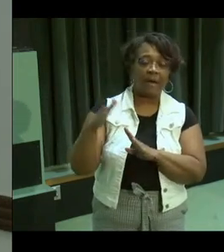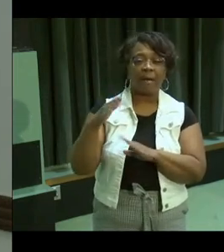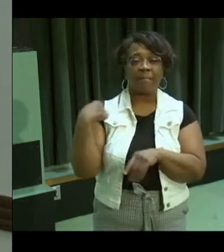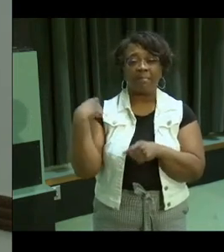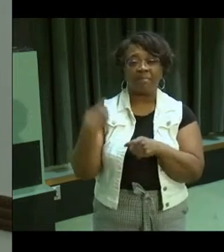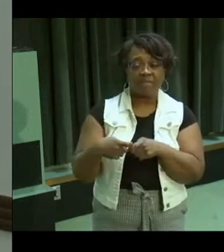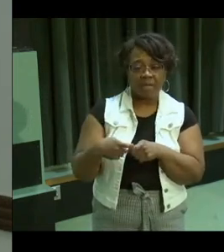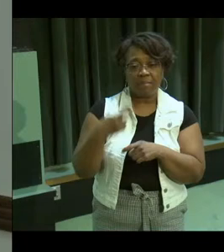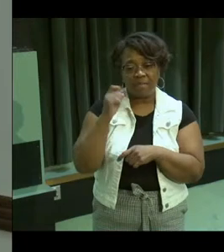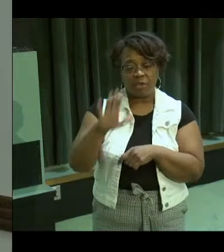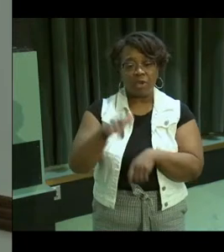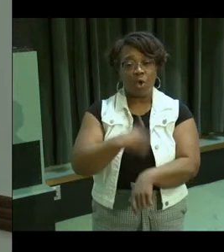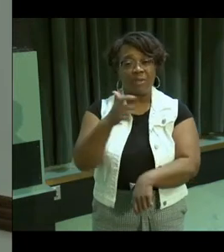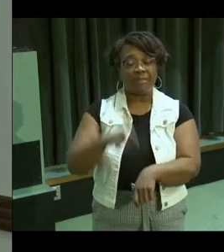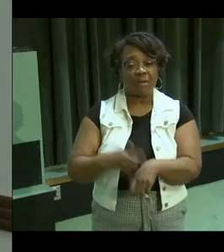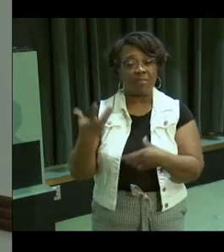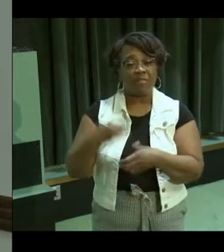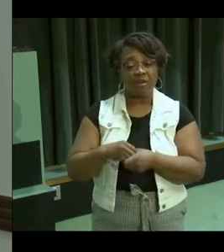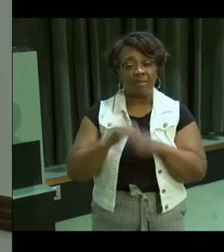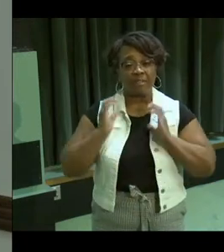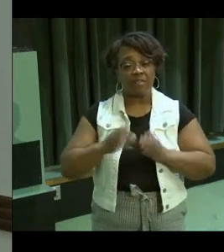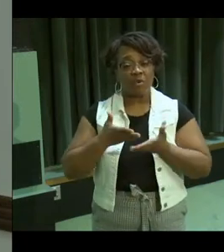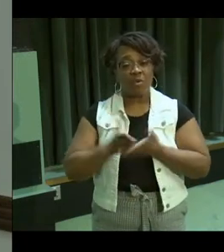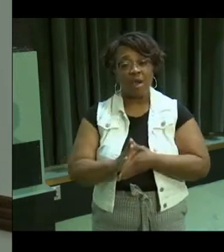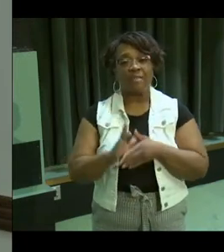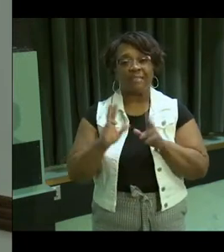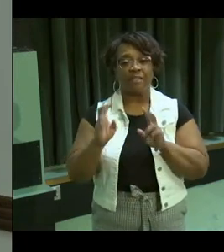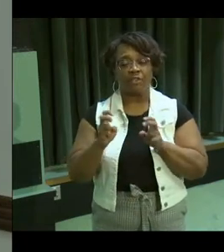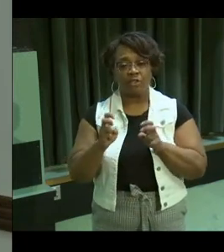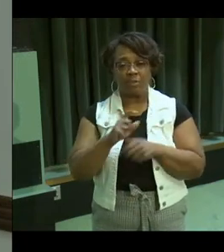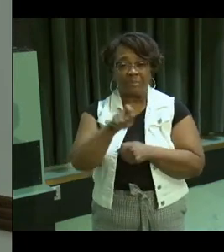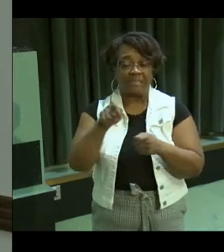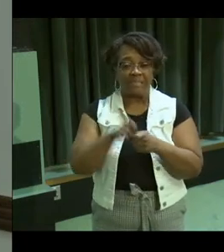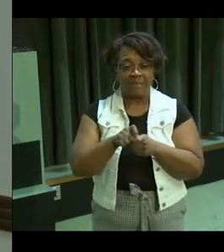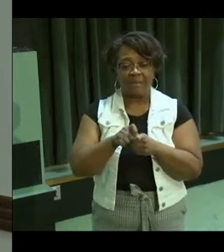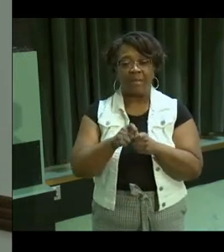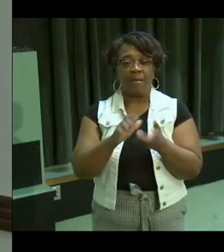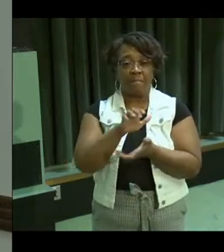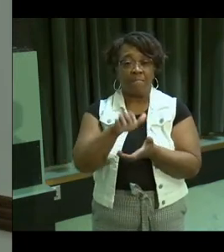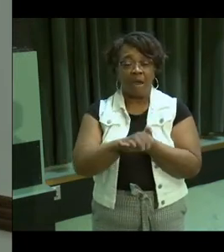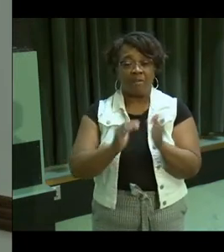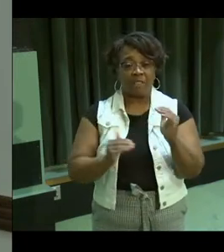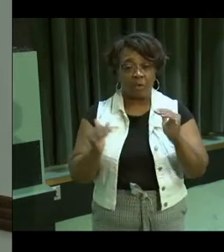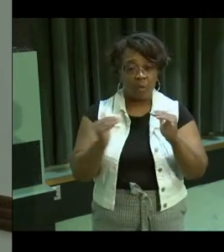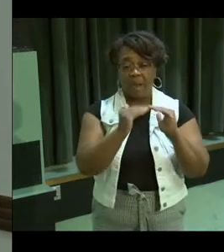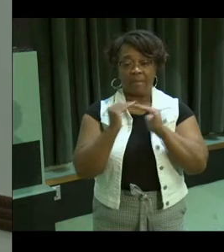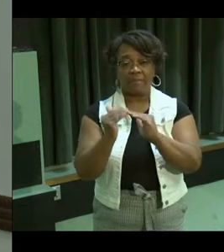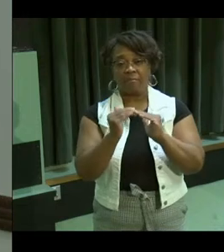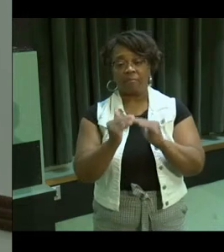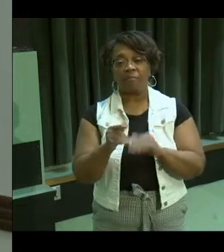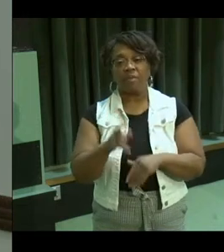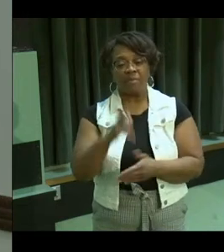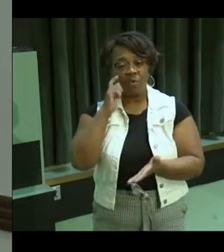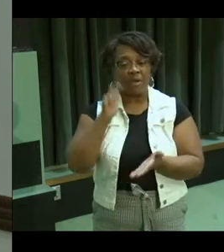Latinas for her long time involvement with Civil rights issues, particularly her work on